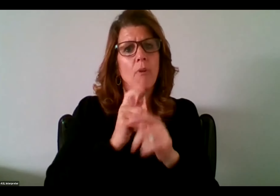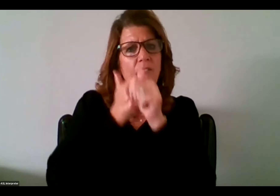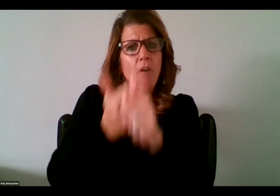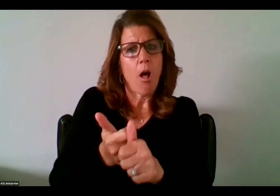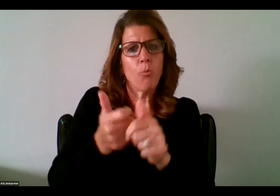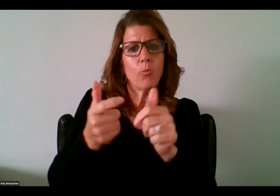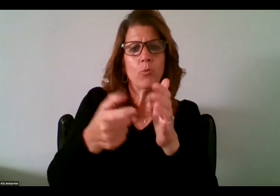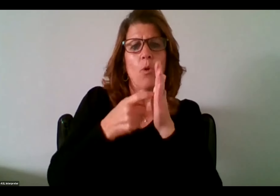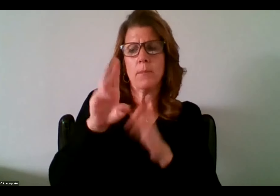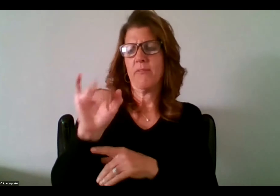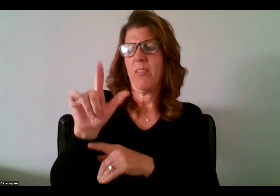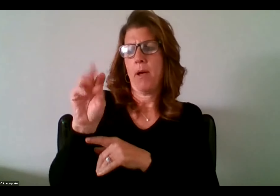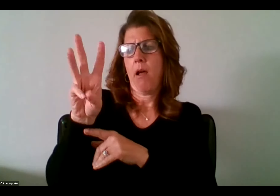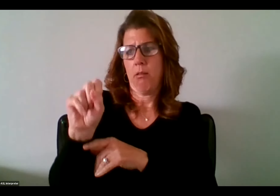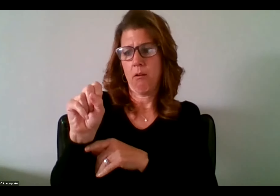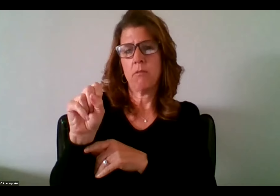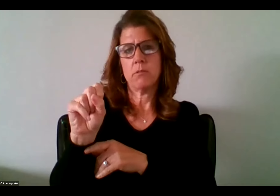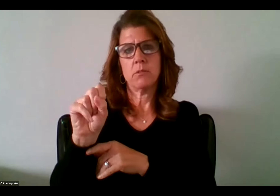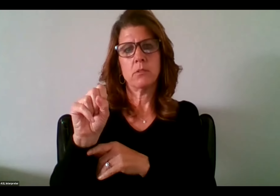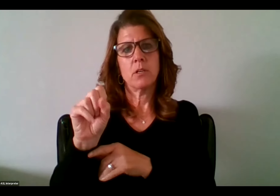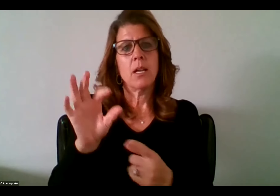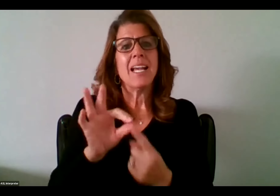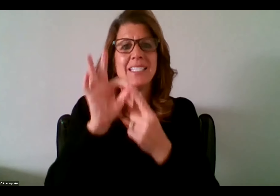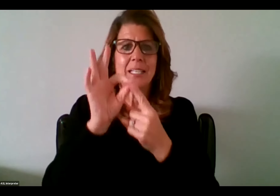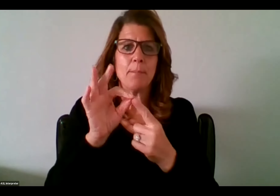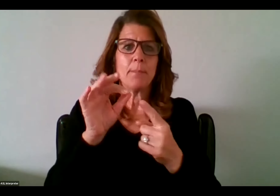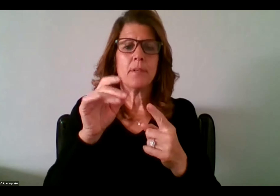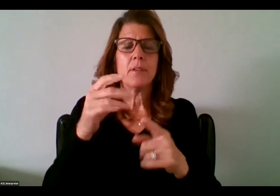of the Bylaws at this moment. Except for the replacements we need and Hearing Loss Association